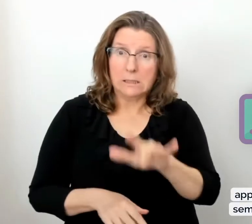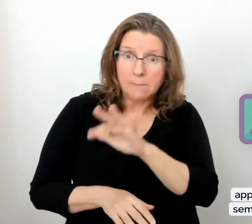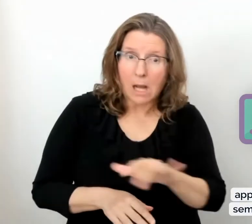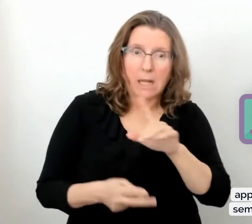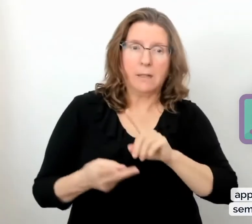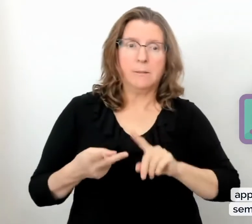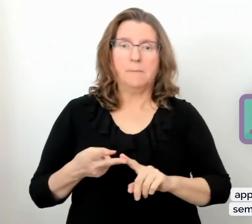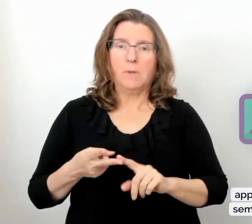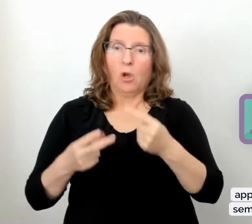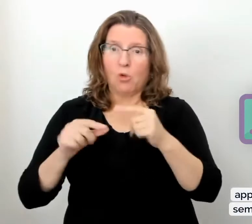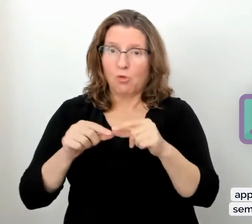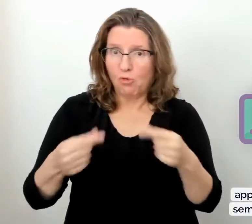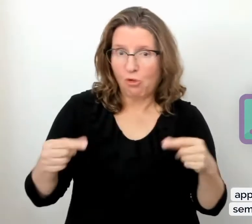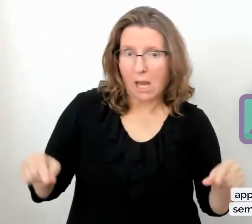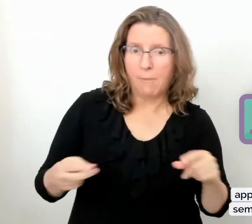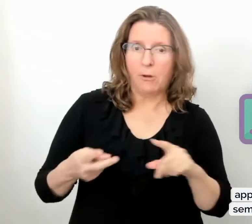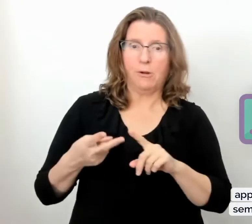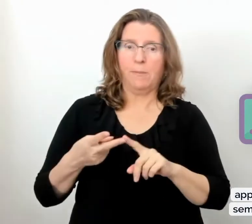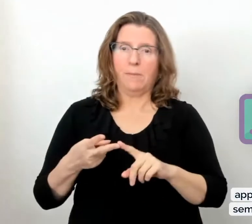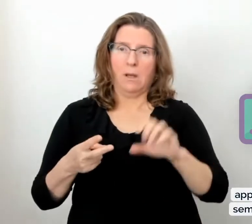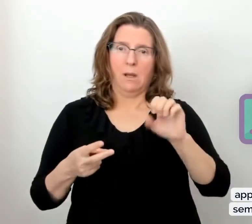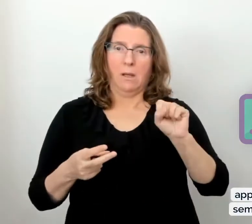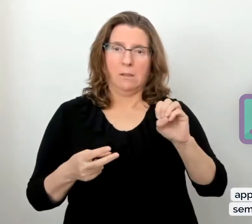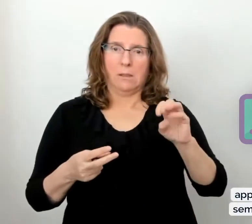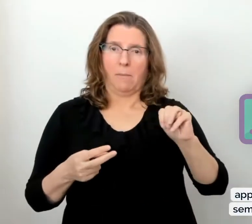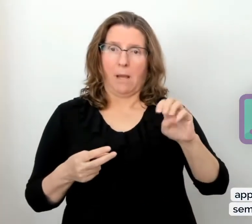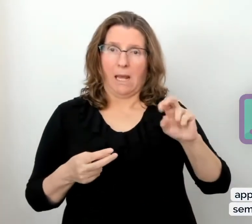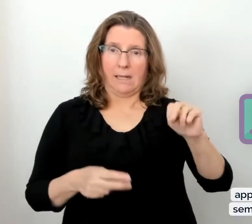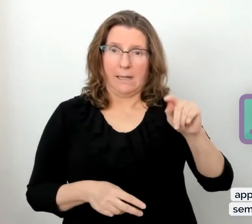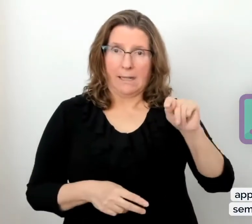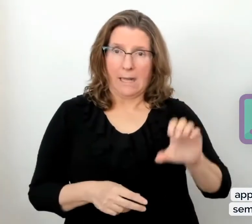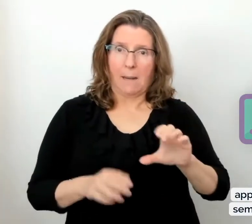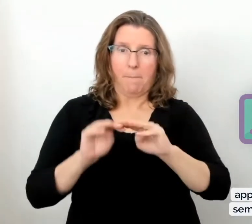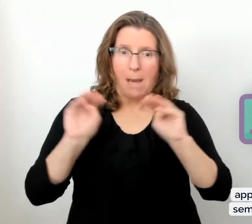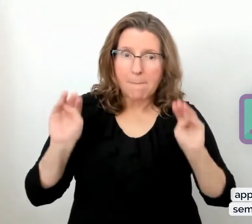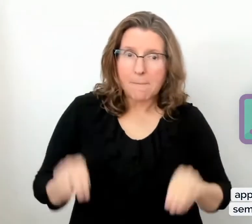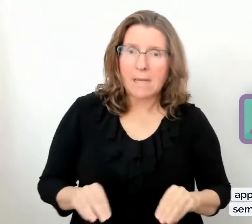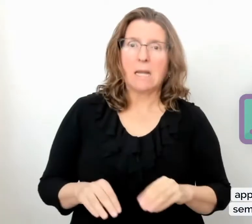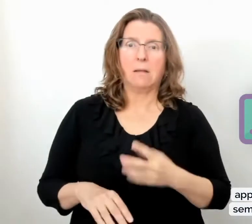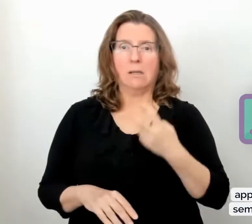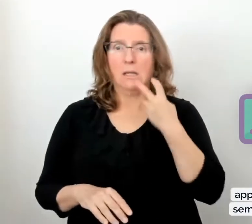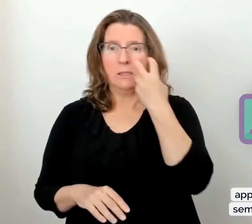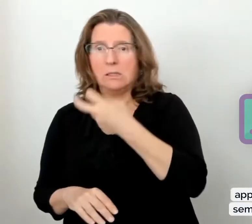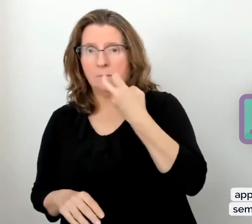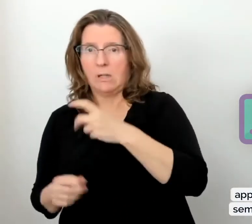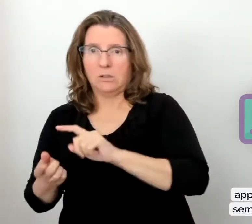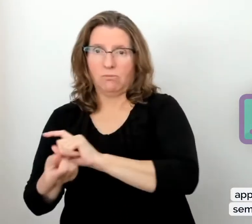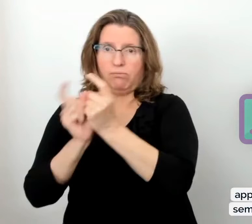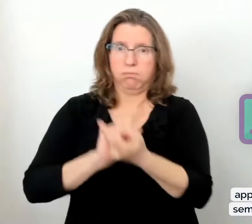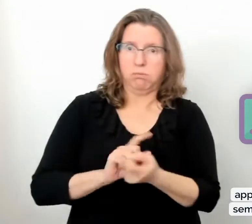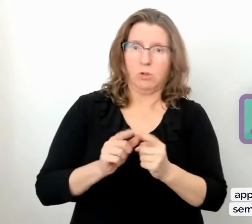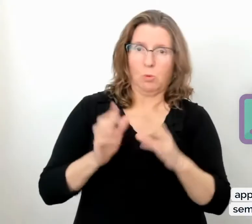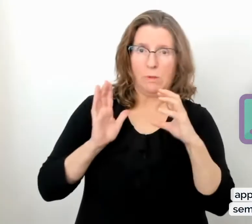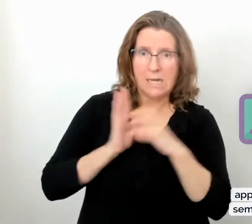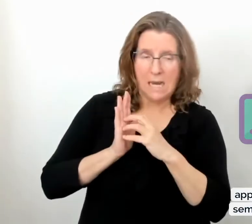Such as spelling, grammar, semantic mapping, and speech-to-text.